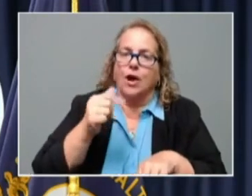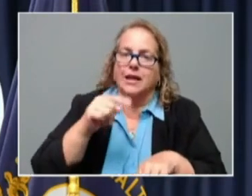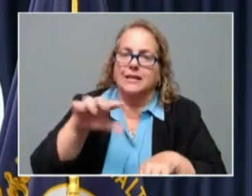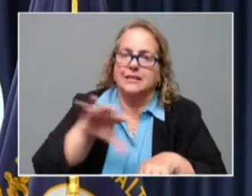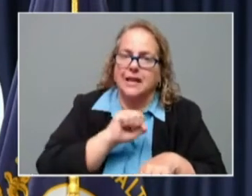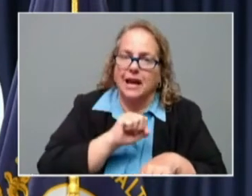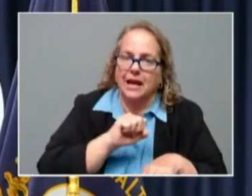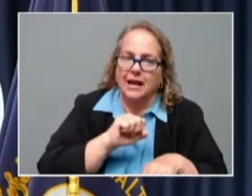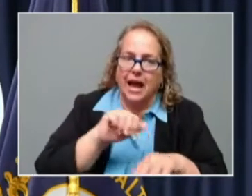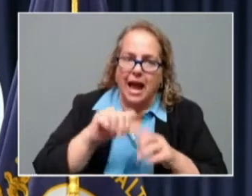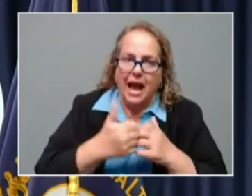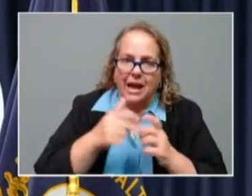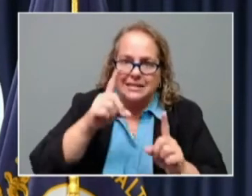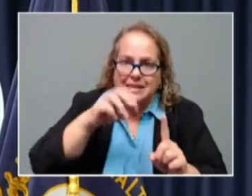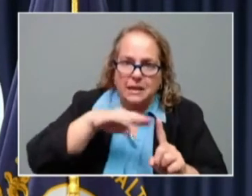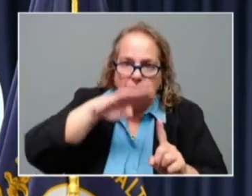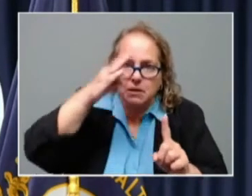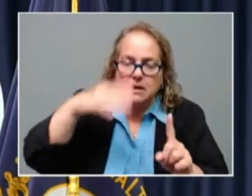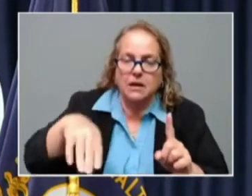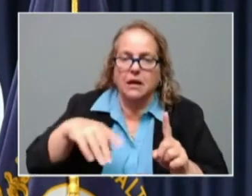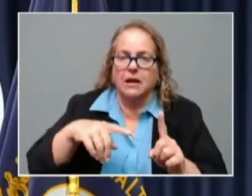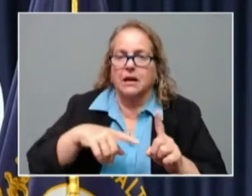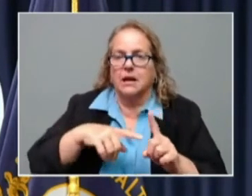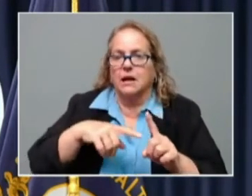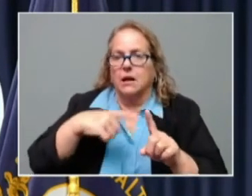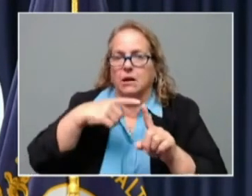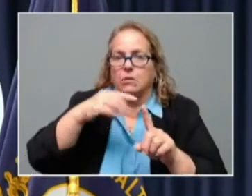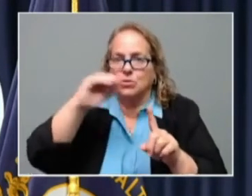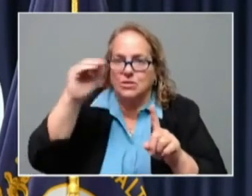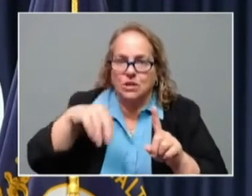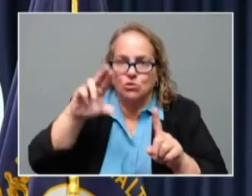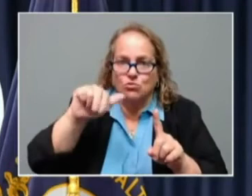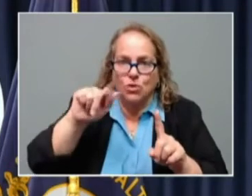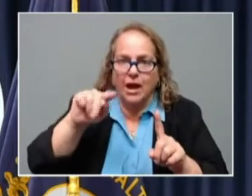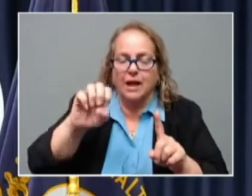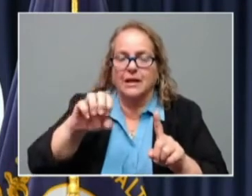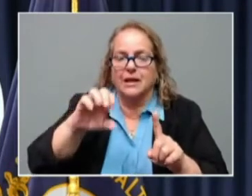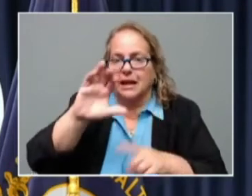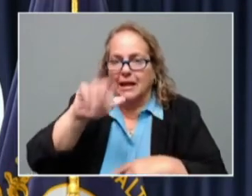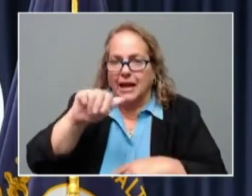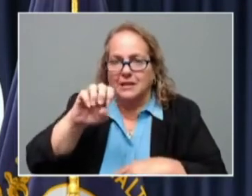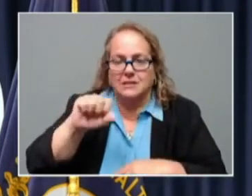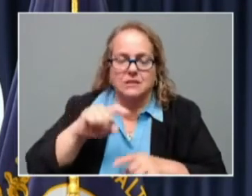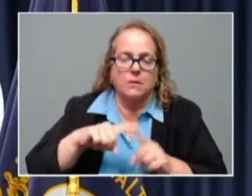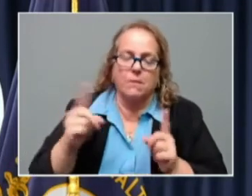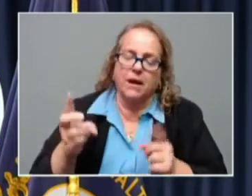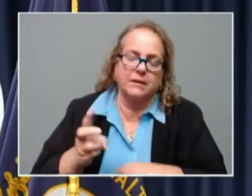positivity rate and and the like are, but I have found that these projections